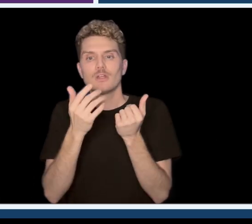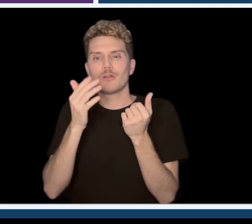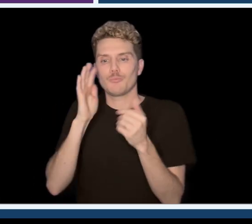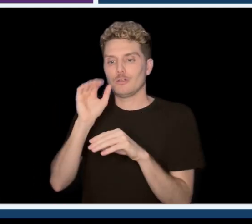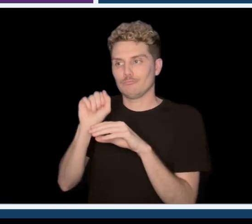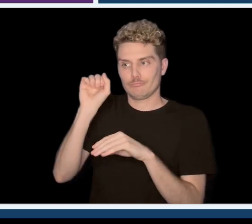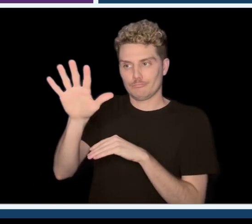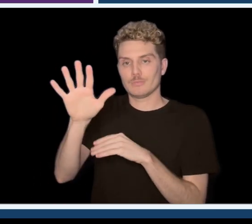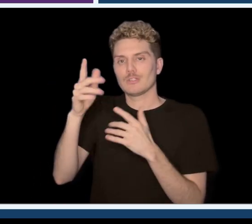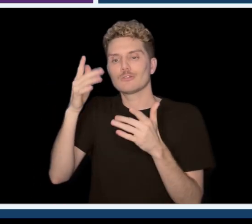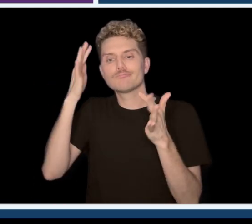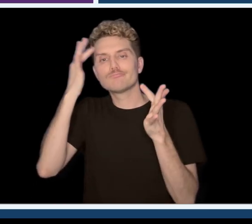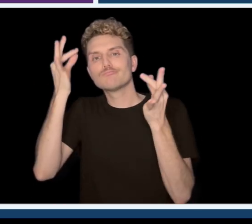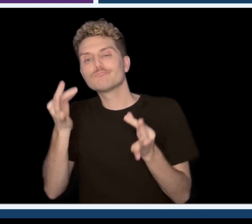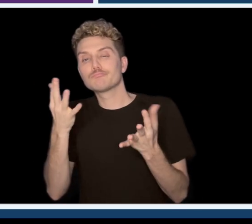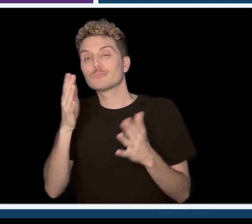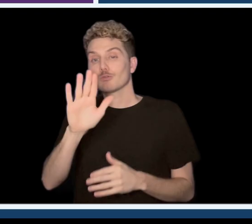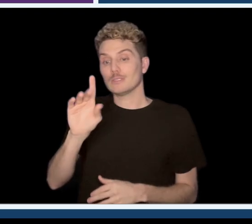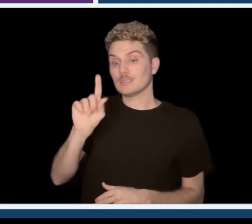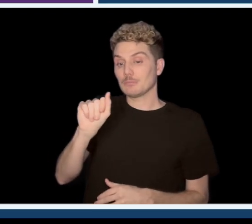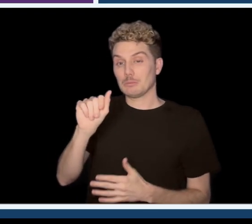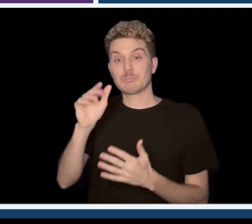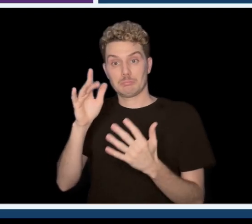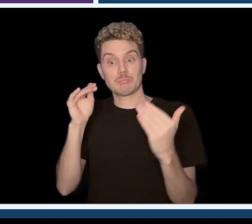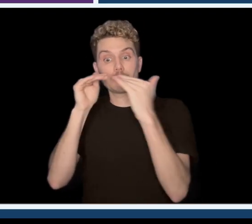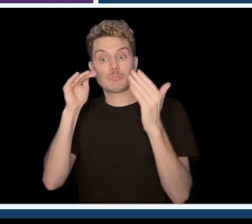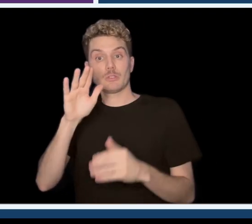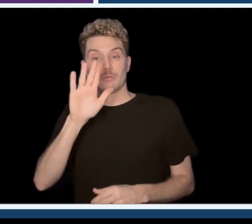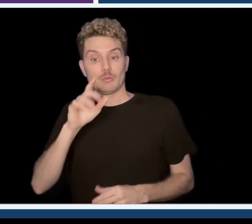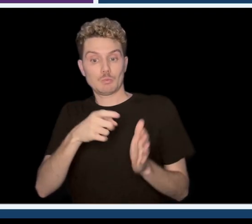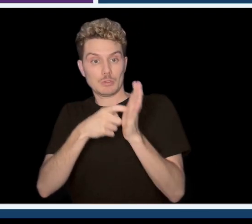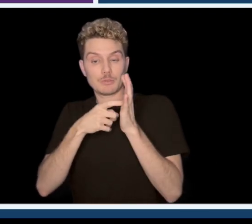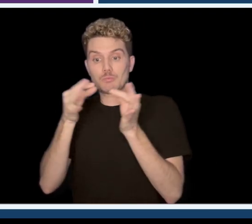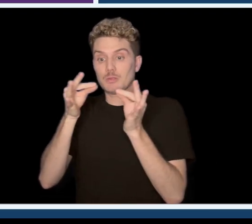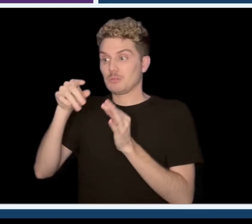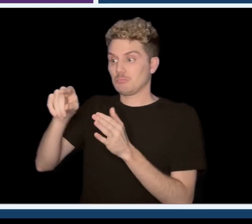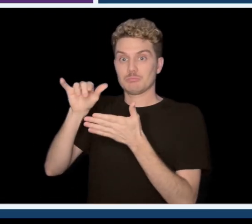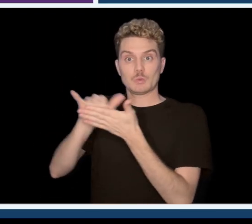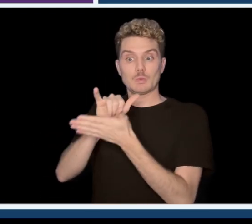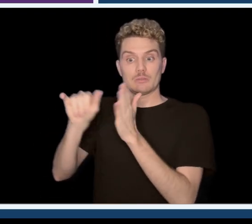submitted to determine if your disability meets the requirements as described in New York State law.